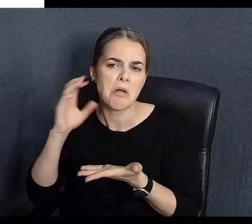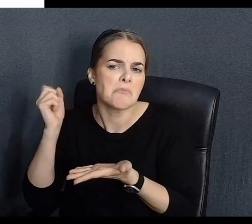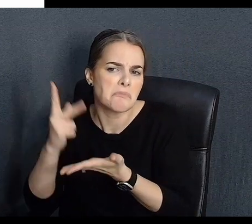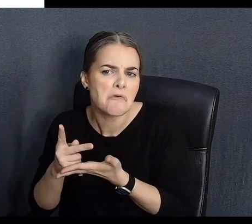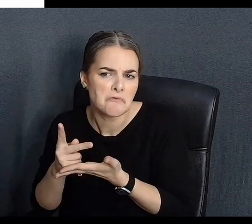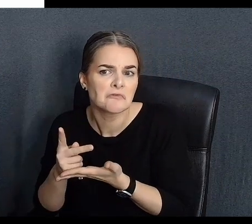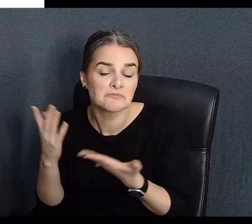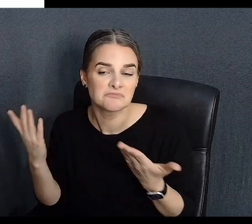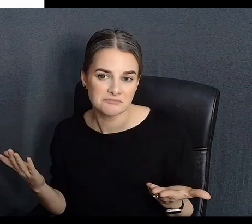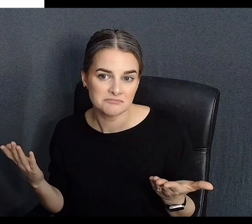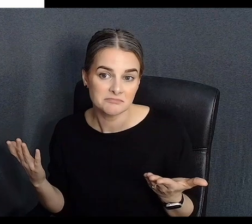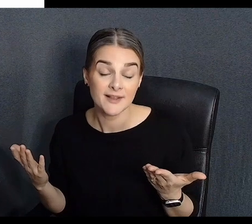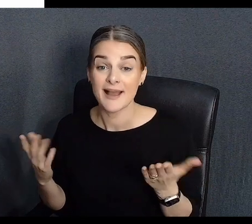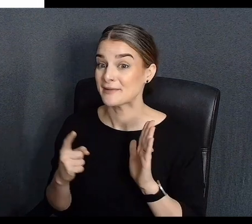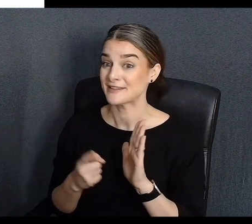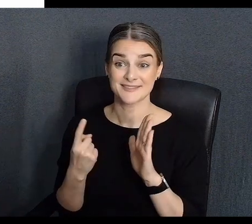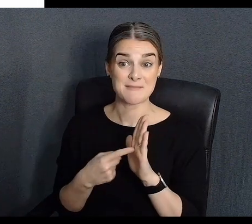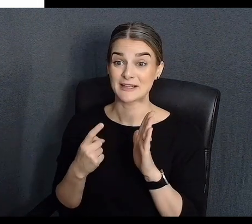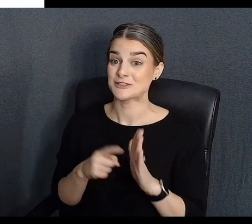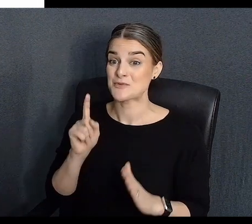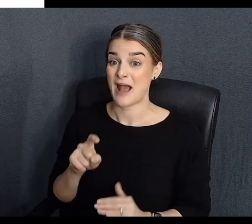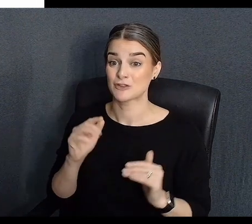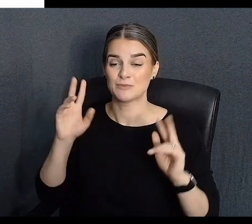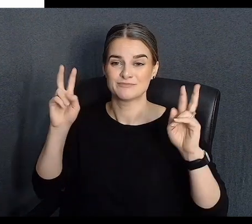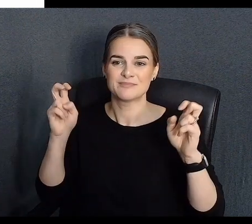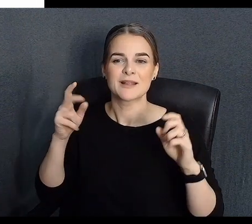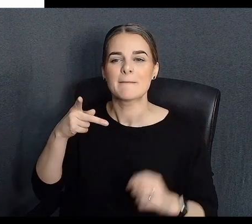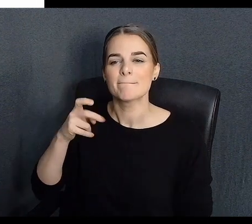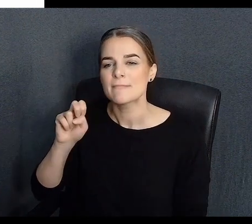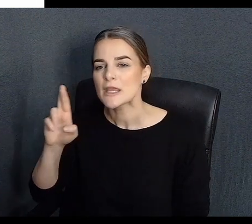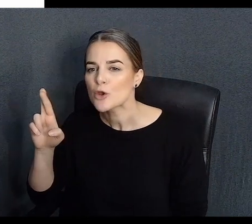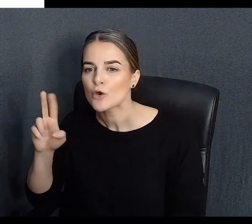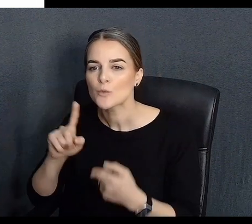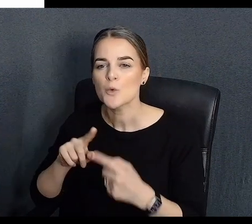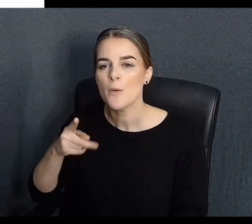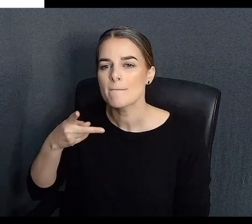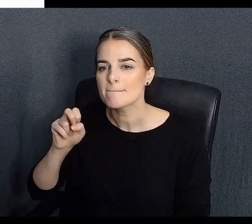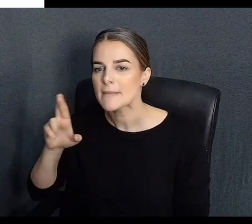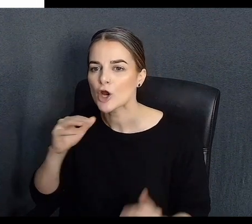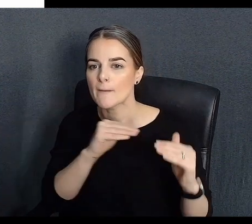But then sometimes, you have to do what we call a peer-to-peer. So in that case, the SLP will need to meet-- most likely,